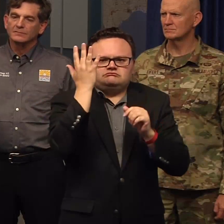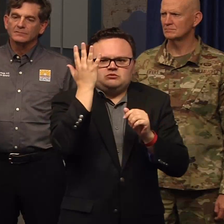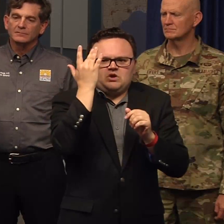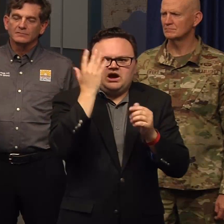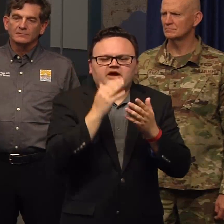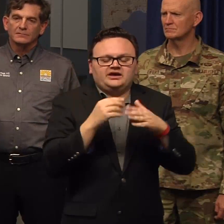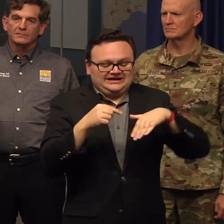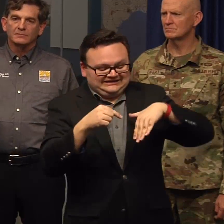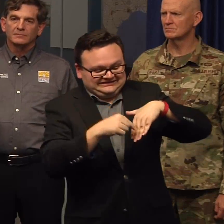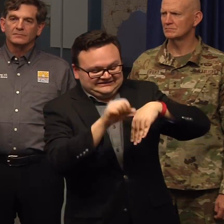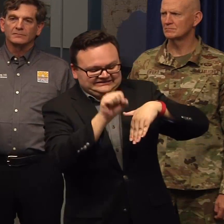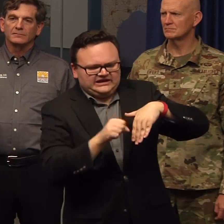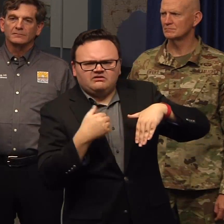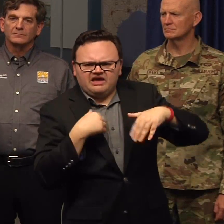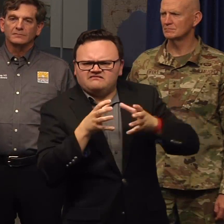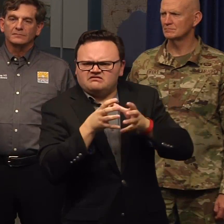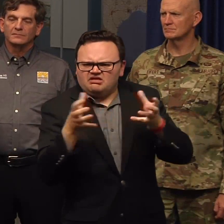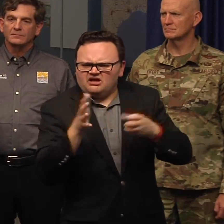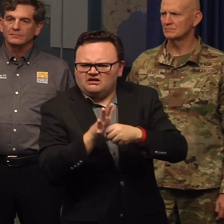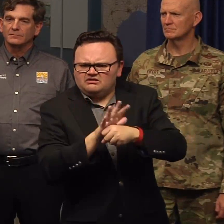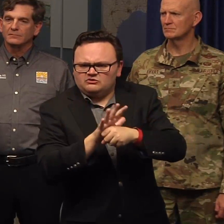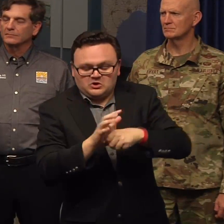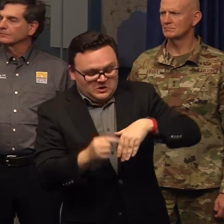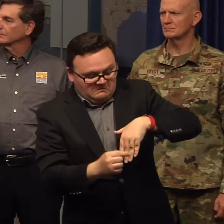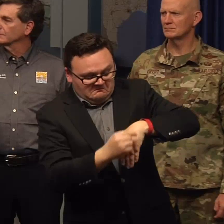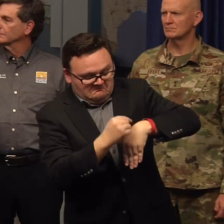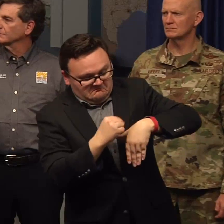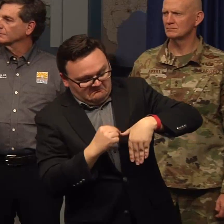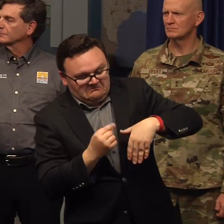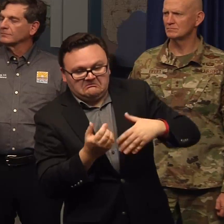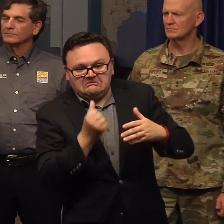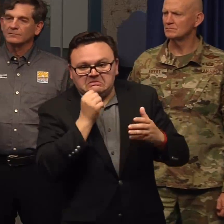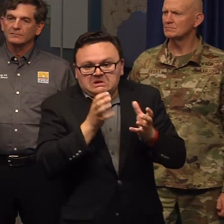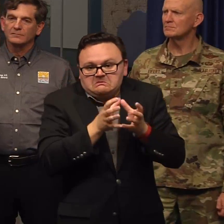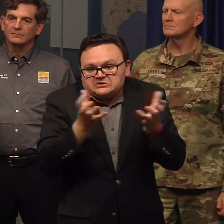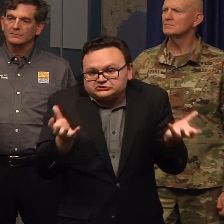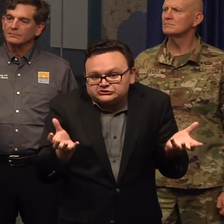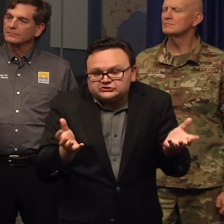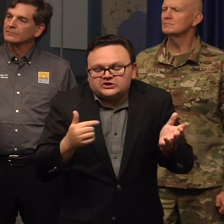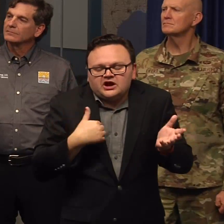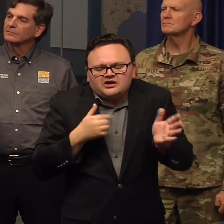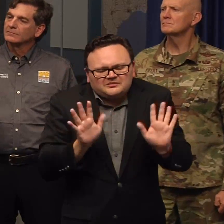IS SOMETHING THAT FIRST OF ALL I WOULD BE VERY LOW TO DO IN A STATEWIDE BASIS BECAUSE THE SPREAD OF THIS HAS BEEN UNEVEN